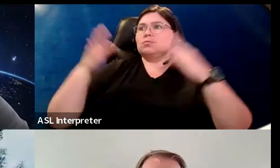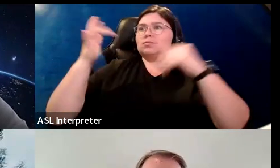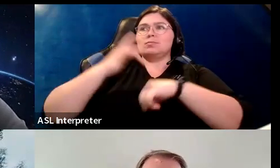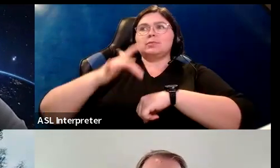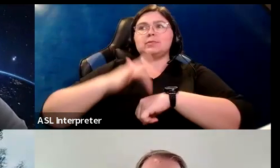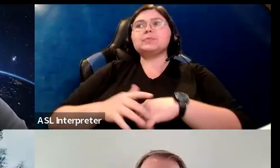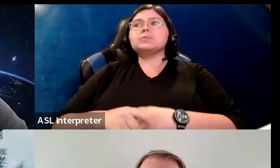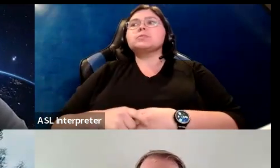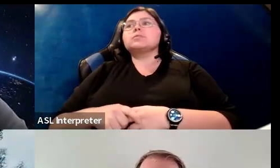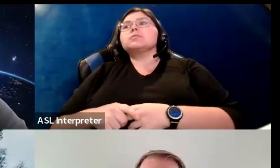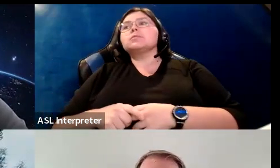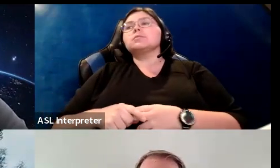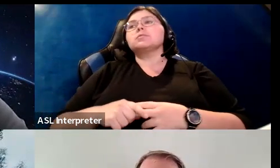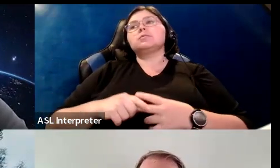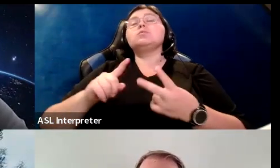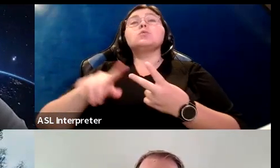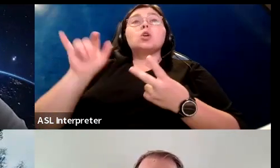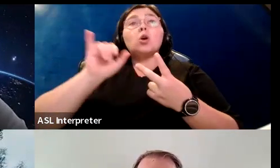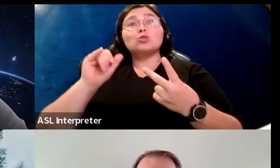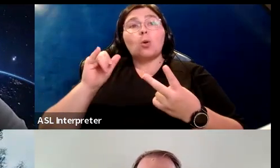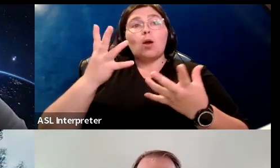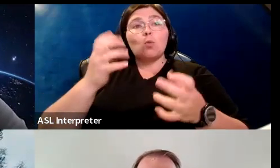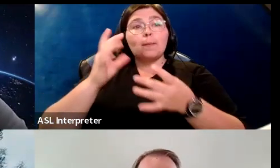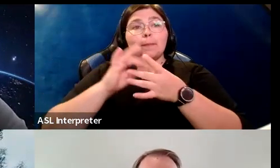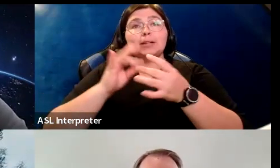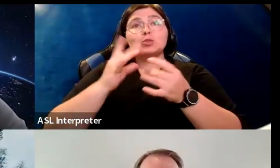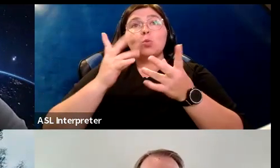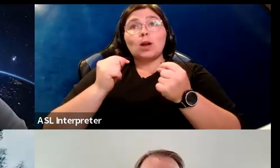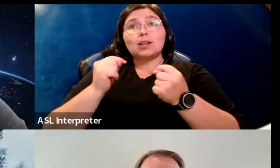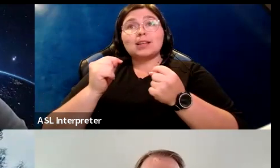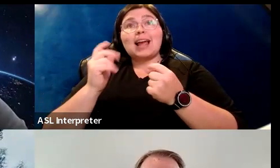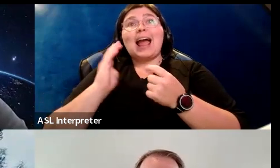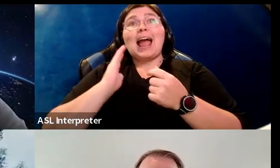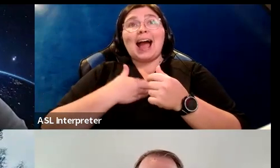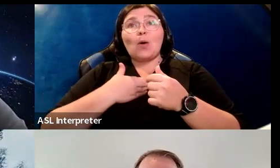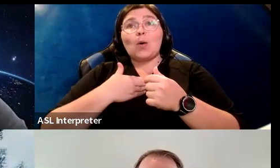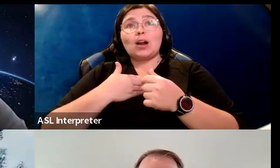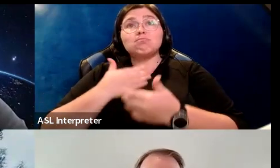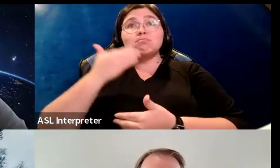And the one last thing that I wanted to mention is that our pacing for this session